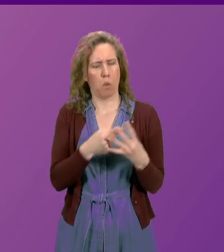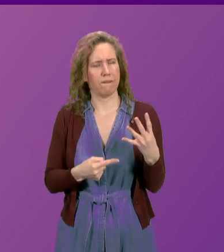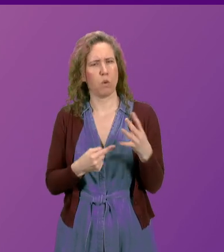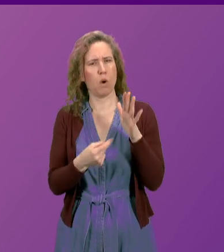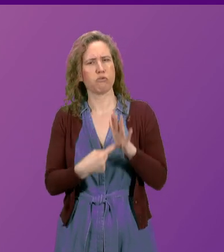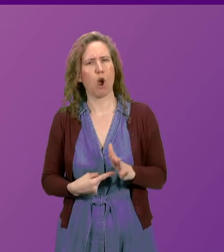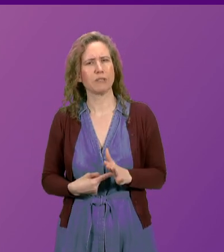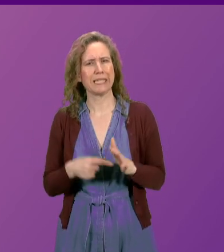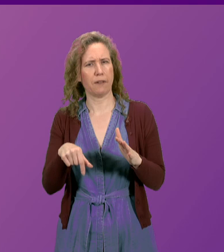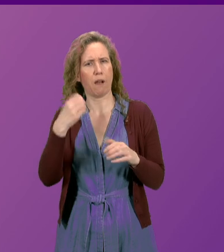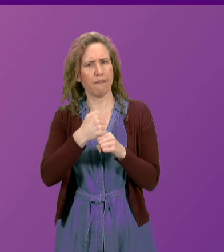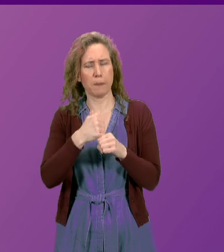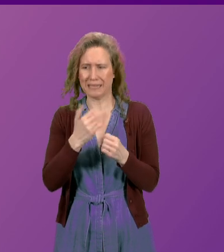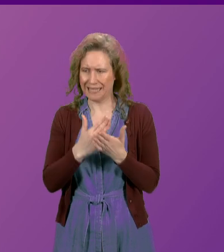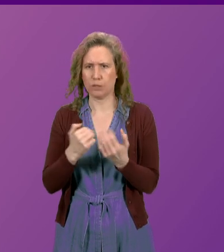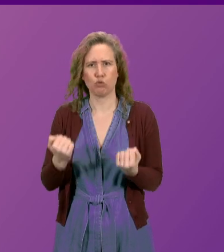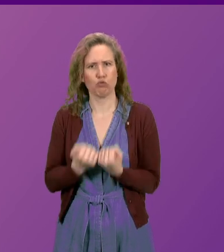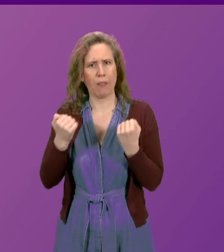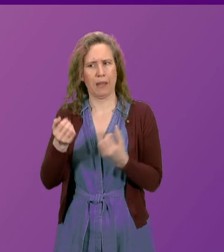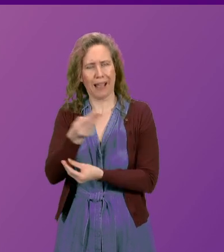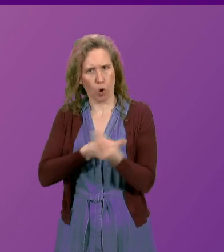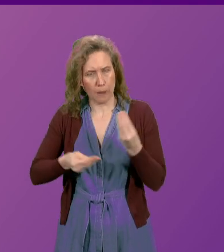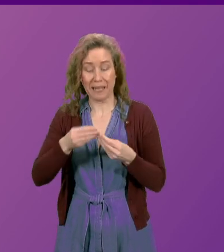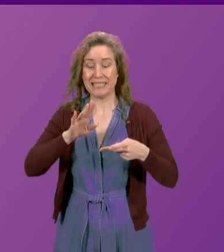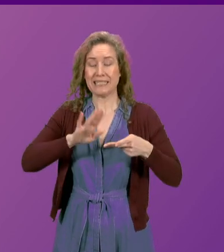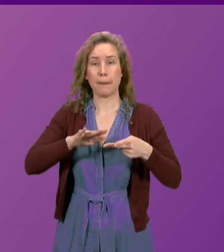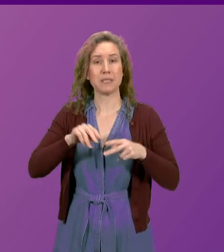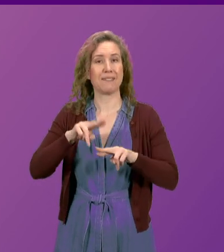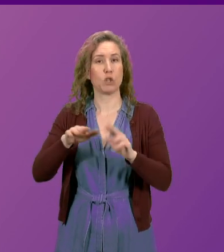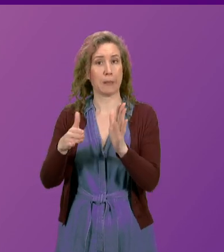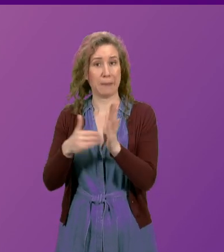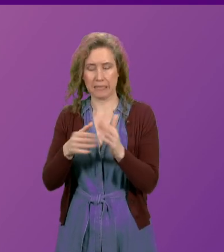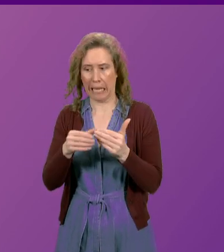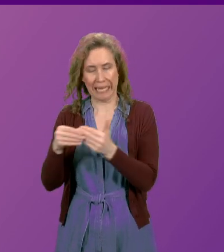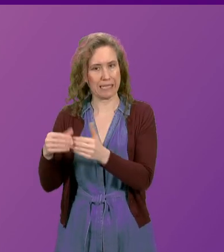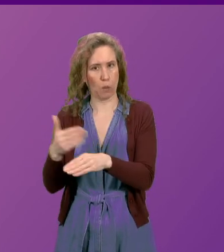strengthen the economy, and the Deputy First Minister is leading work, with my support,